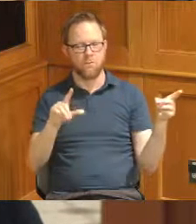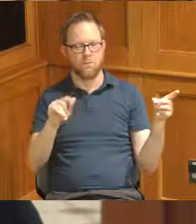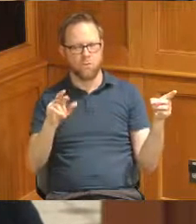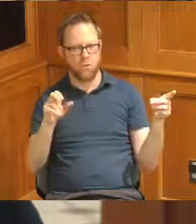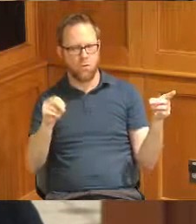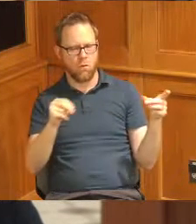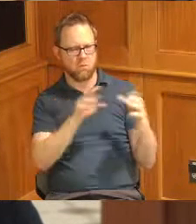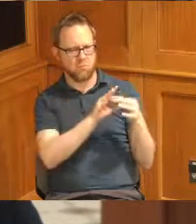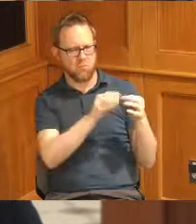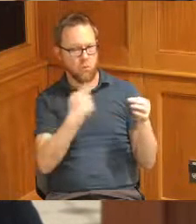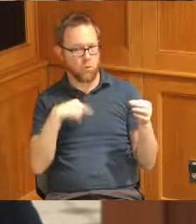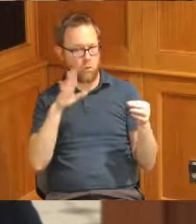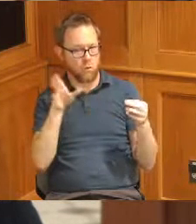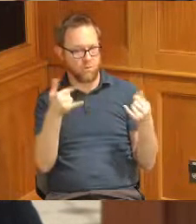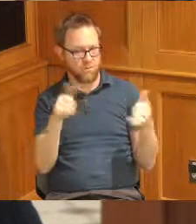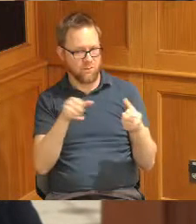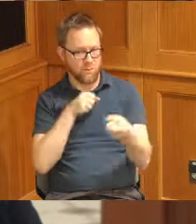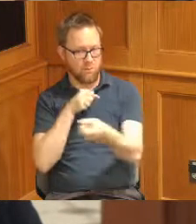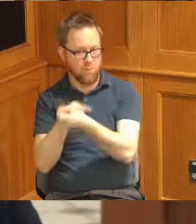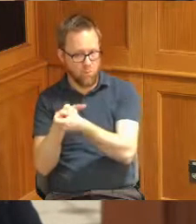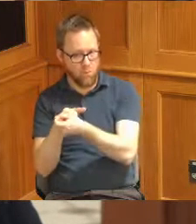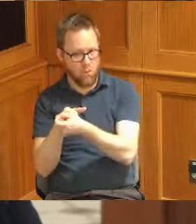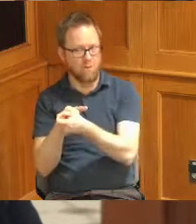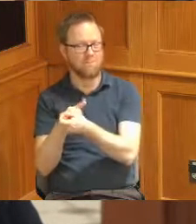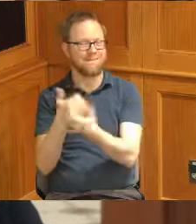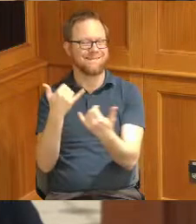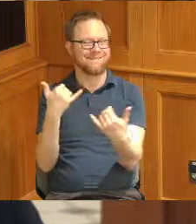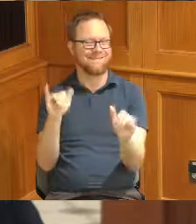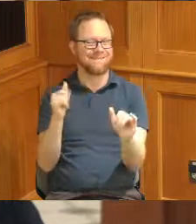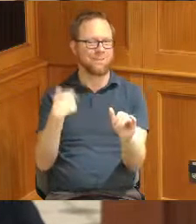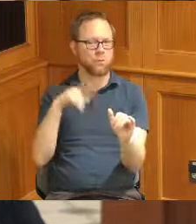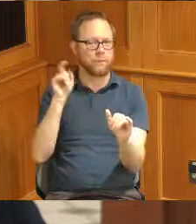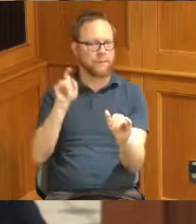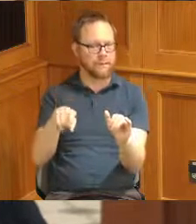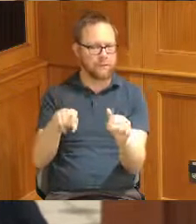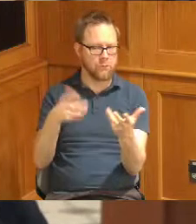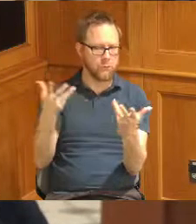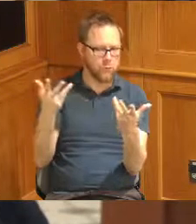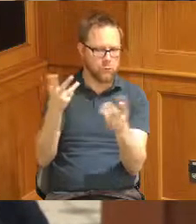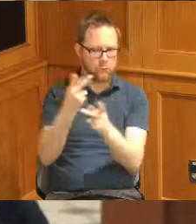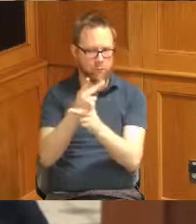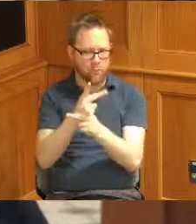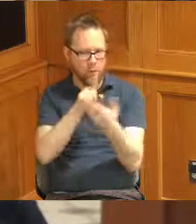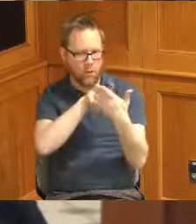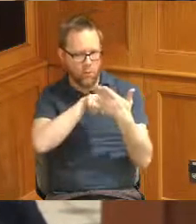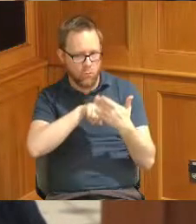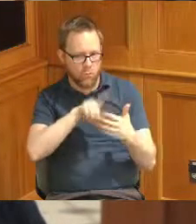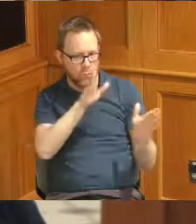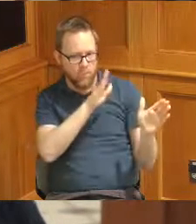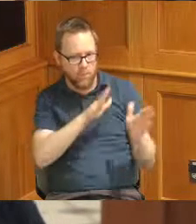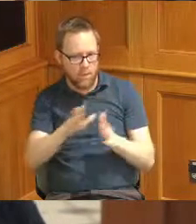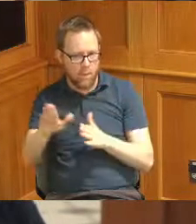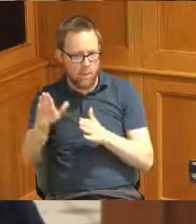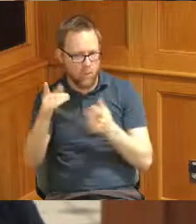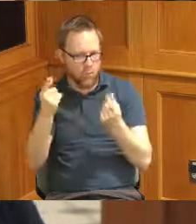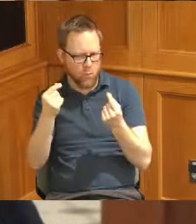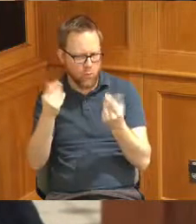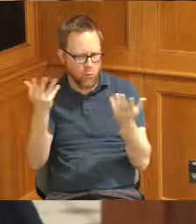but there still needs to be that effort put into the planning of what this would look like um